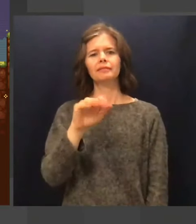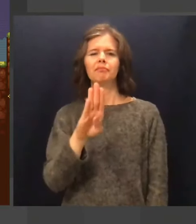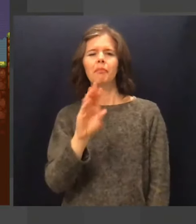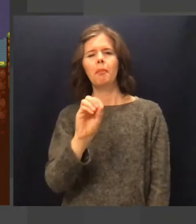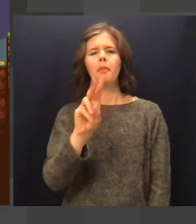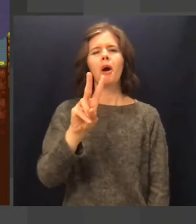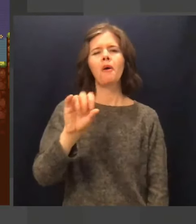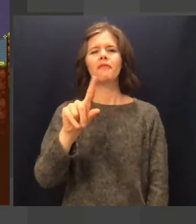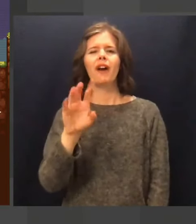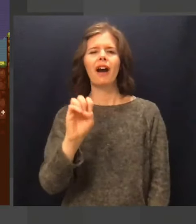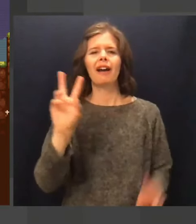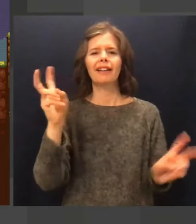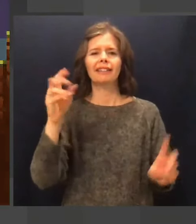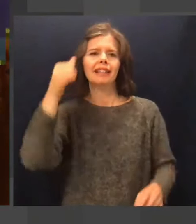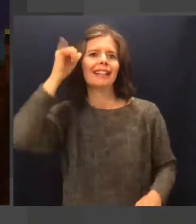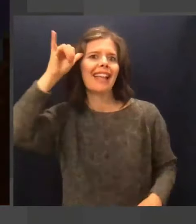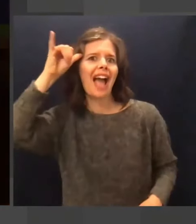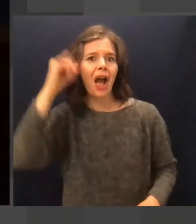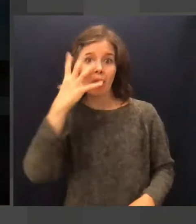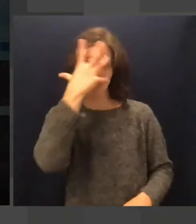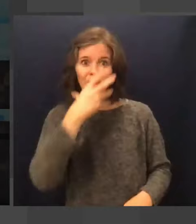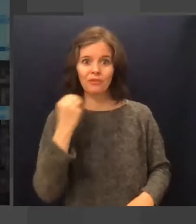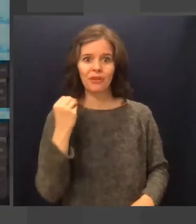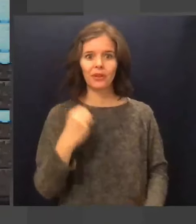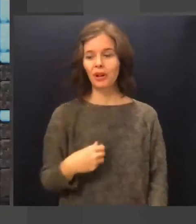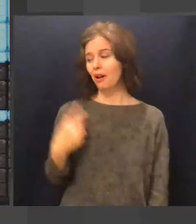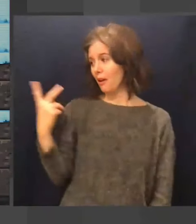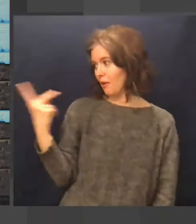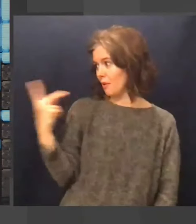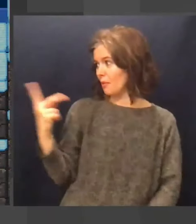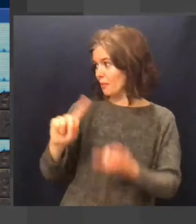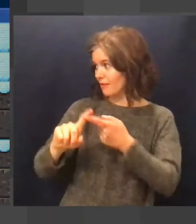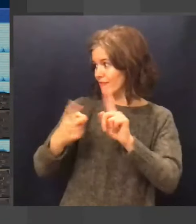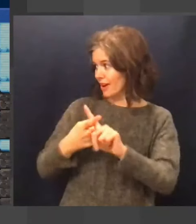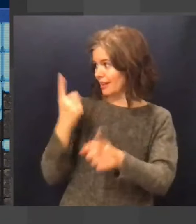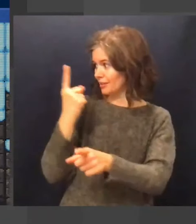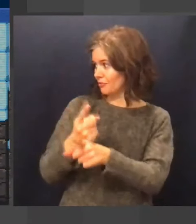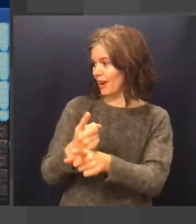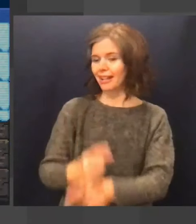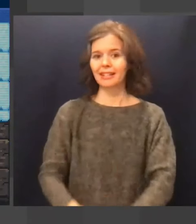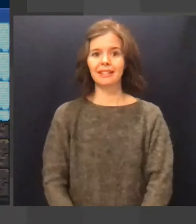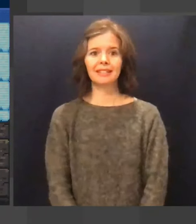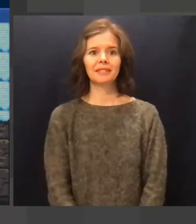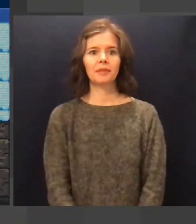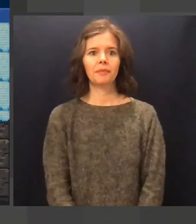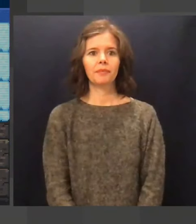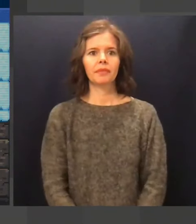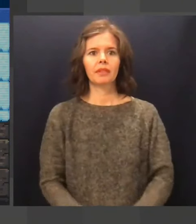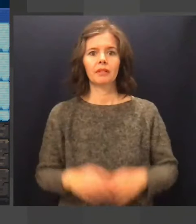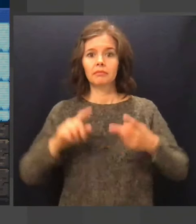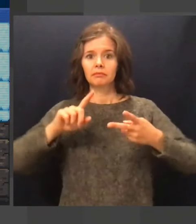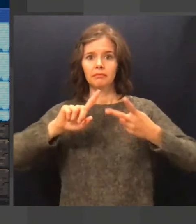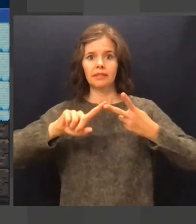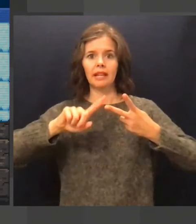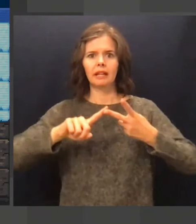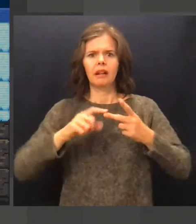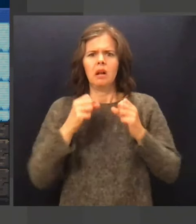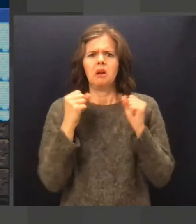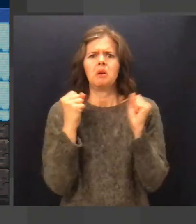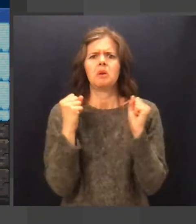BEAUTIFUL BOVINES? WE ARE FRIENDS, RIGHT? AGNES?